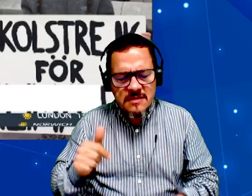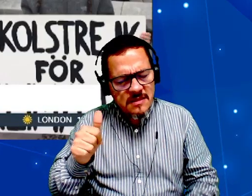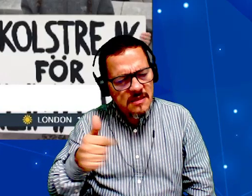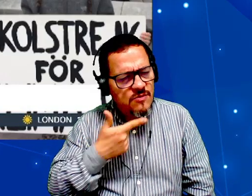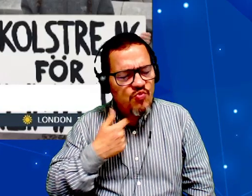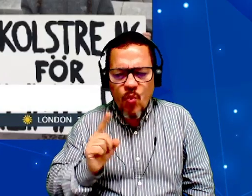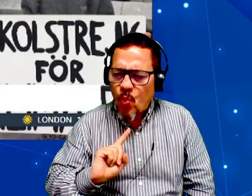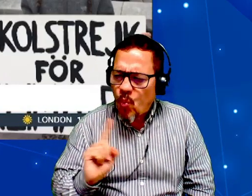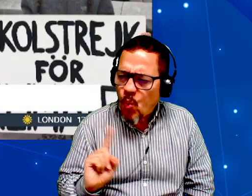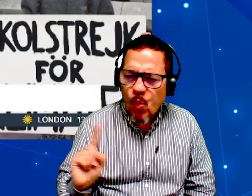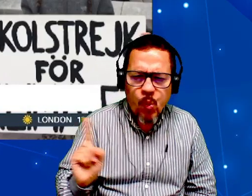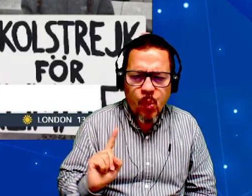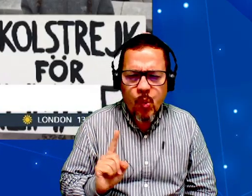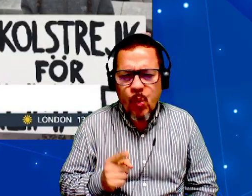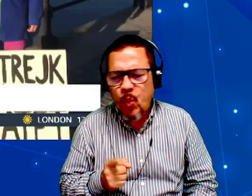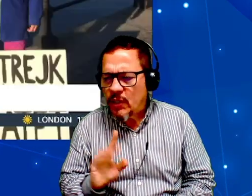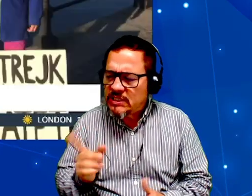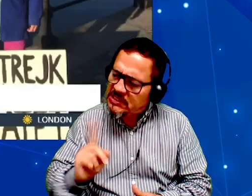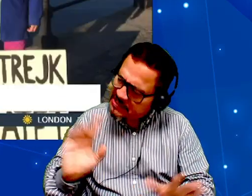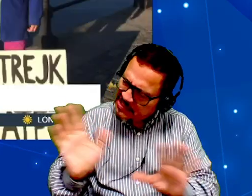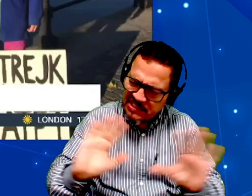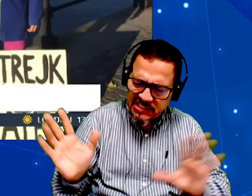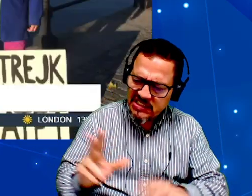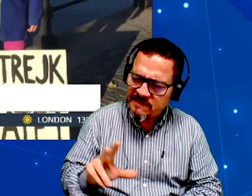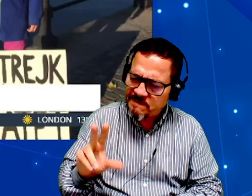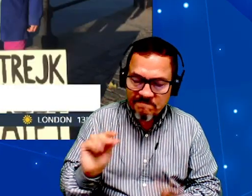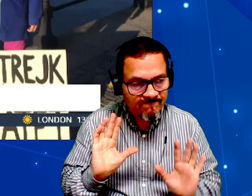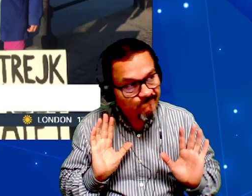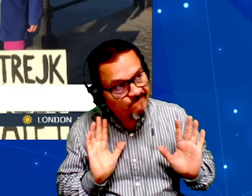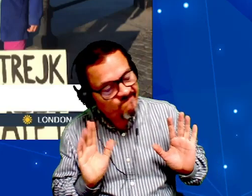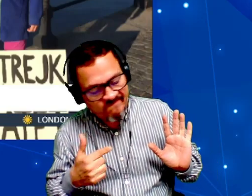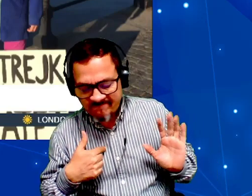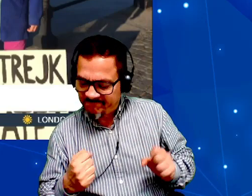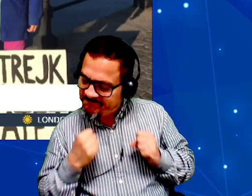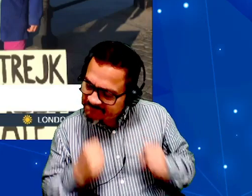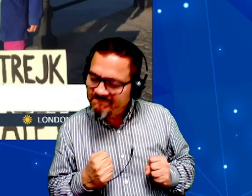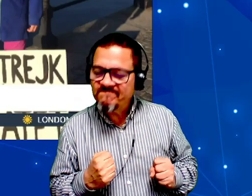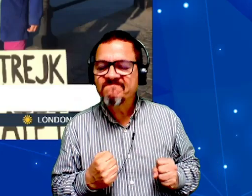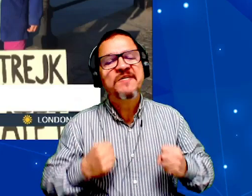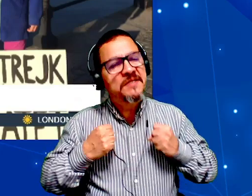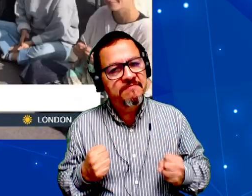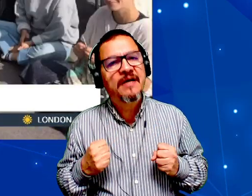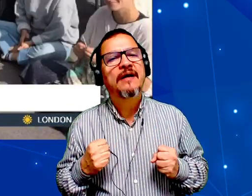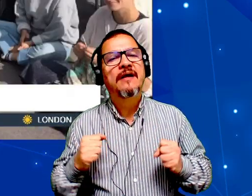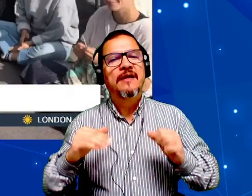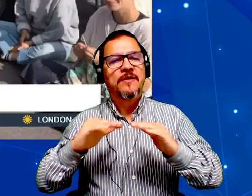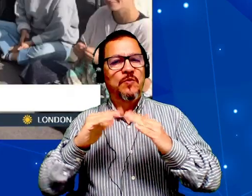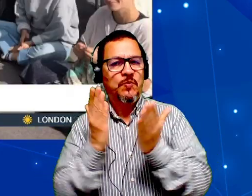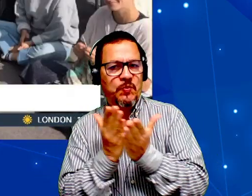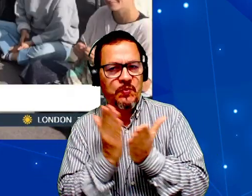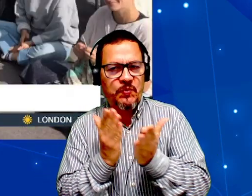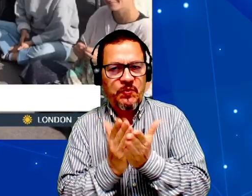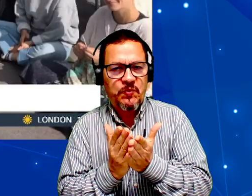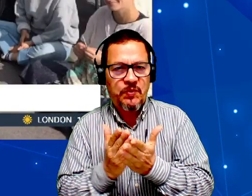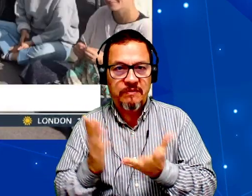anything else you can do?" And I said, "No, I'm going to do this." In my school, they support what